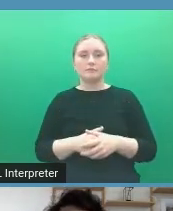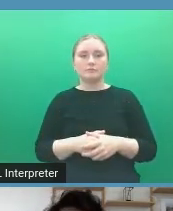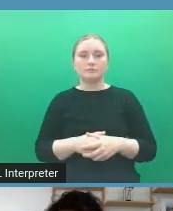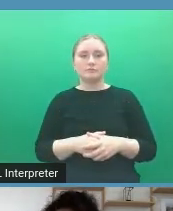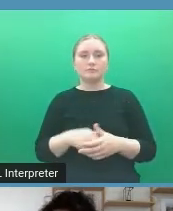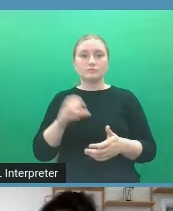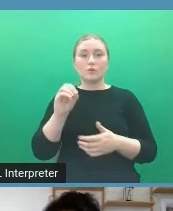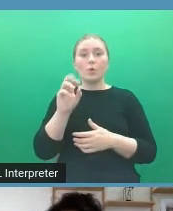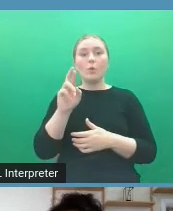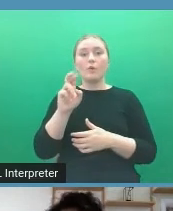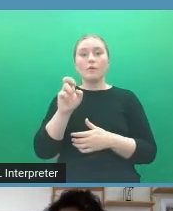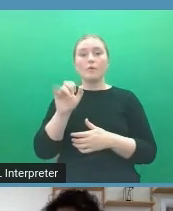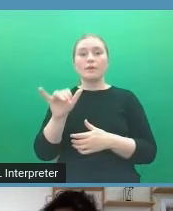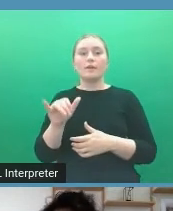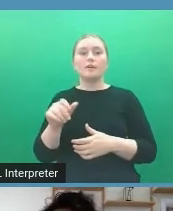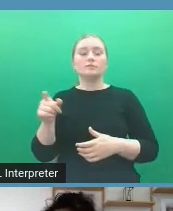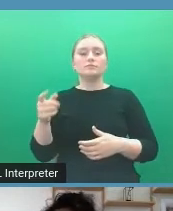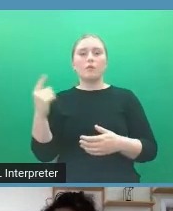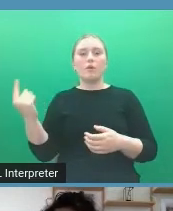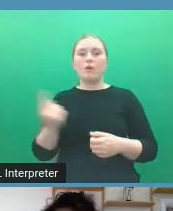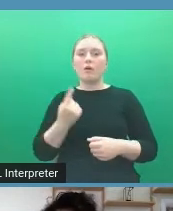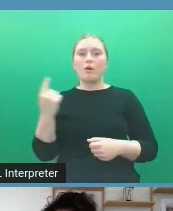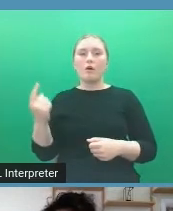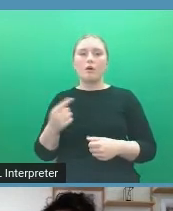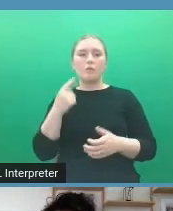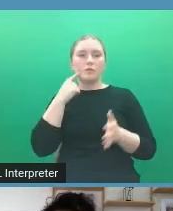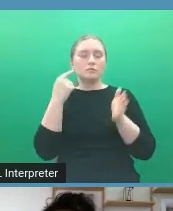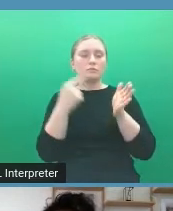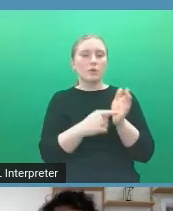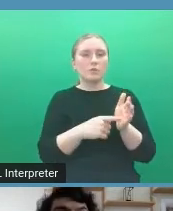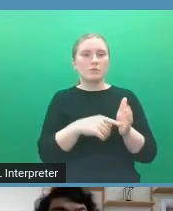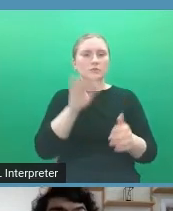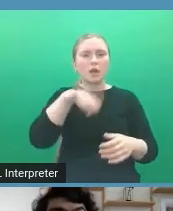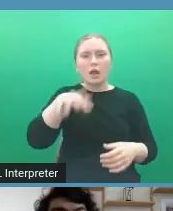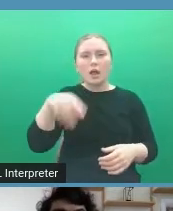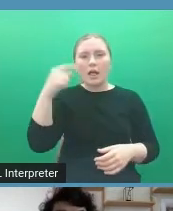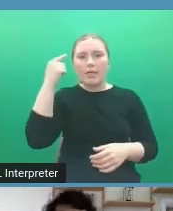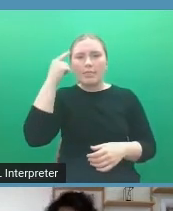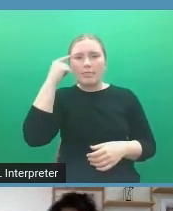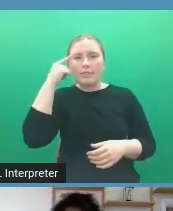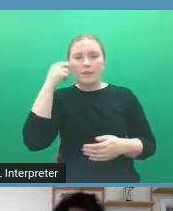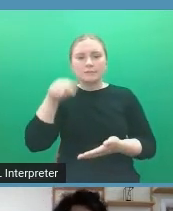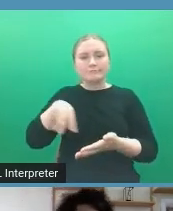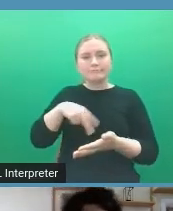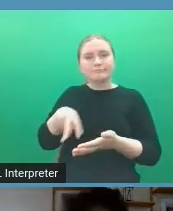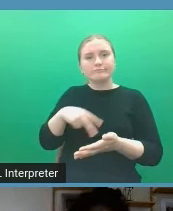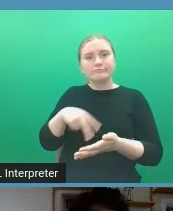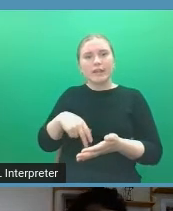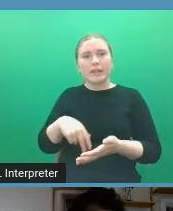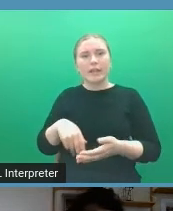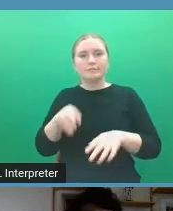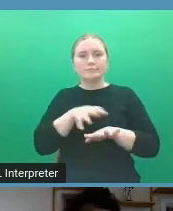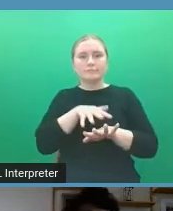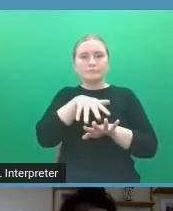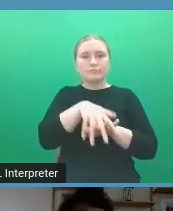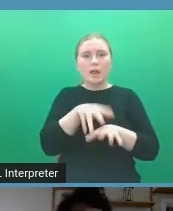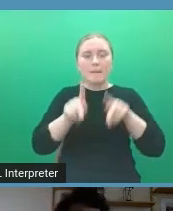makes this key distinction, think of a dance from indigenous peoples right. When you think of